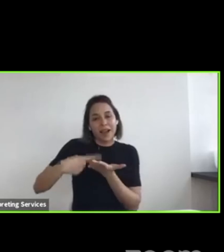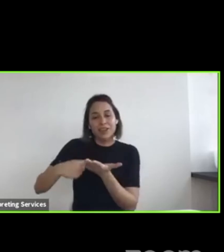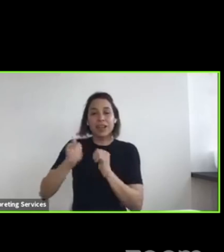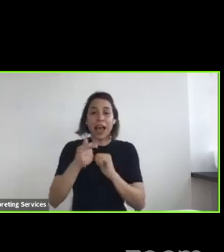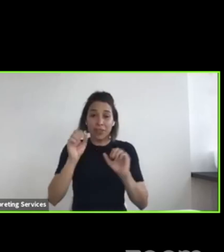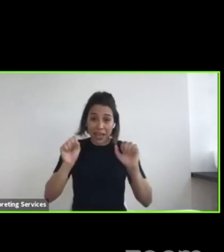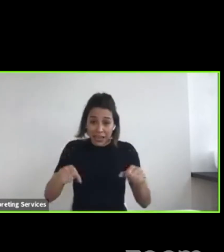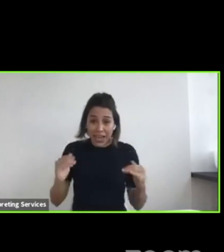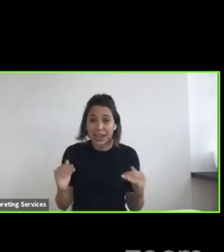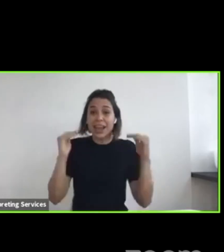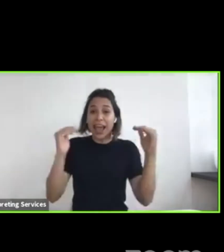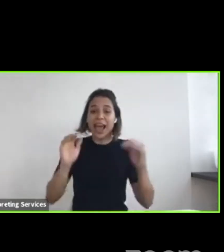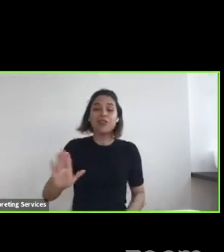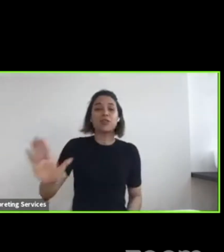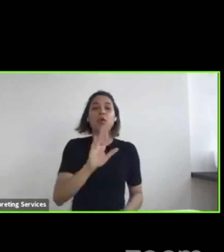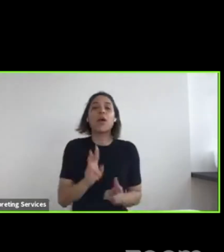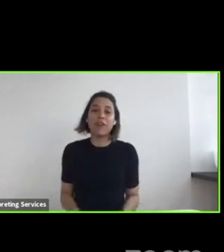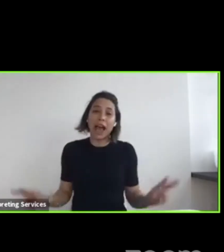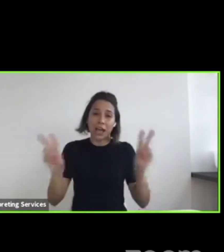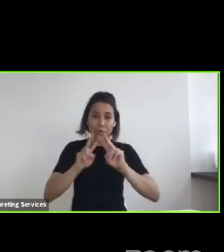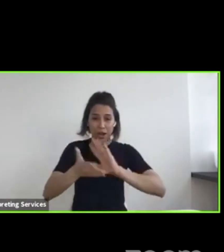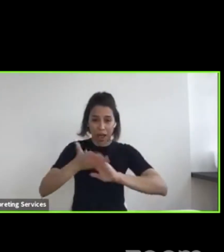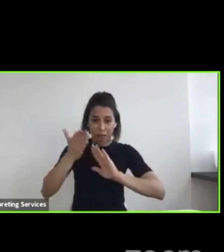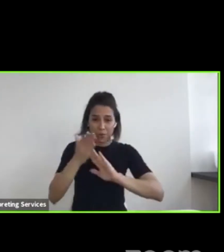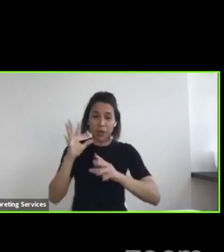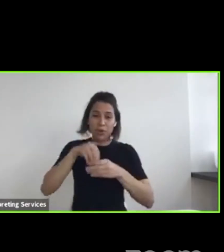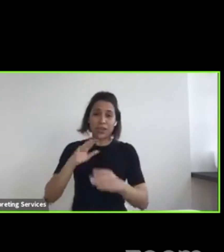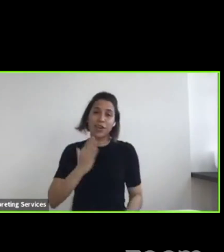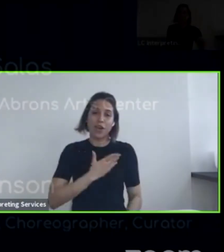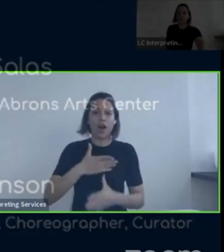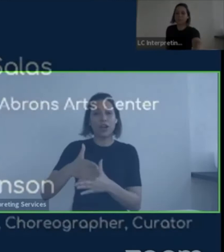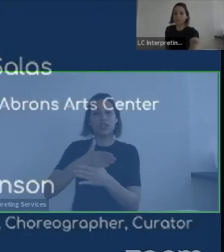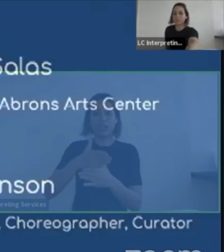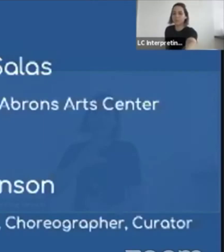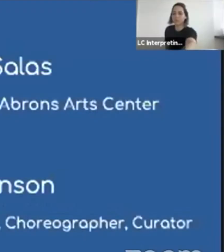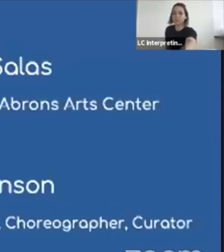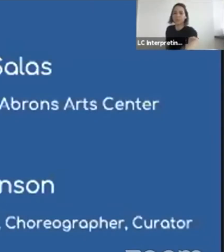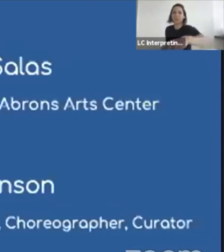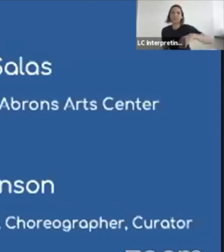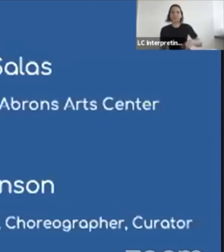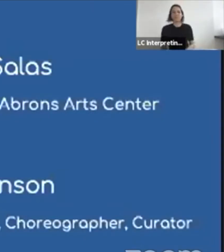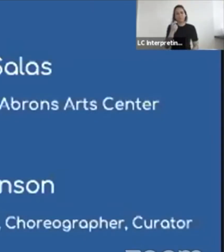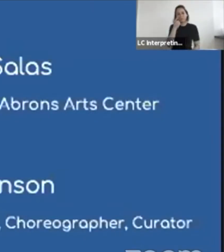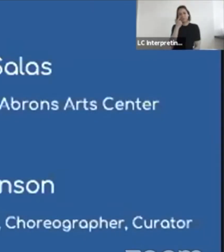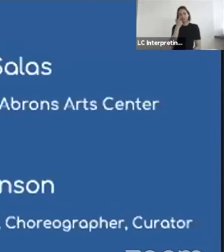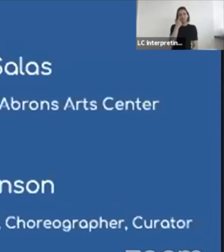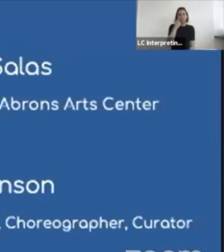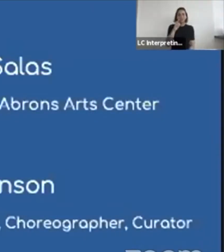SKILLFUL MANOEUVRING IN OUR SHARED DANCE WORKPLACE: NEW YORK CITY. AND NOW PLEASE JOIN ME IN WELCOMING OUR GUEST